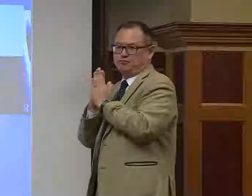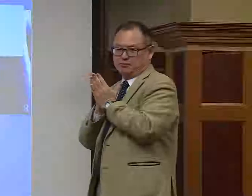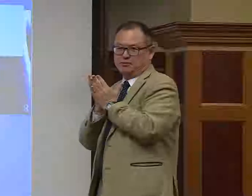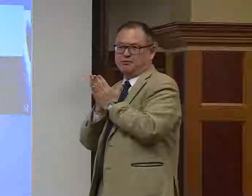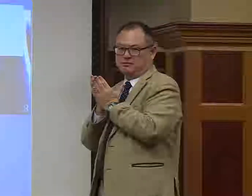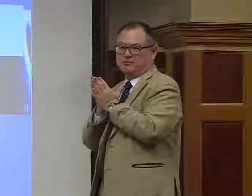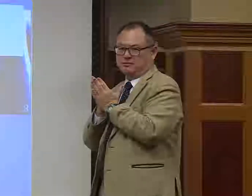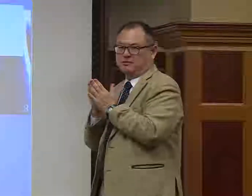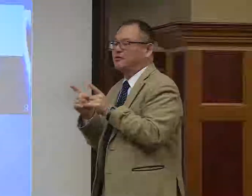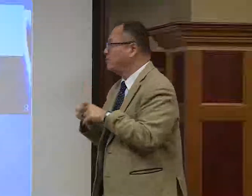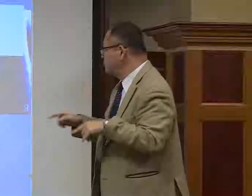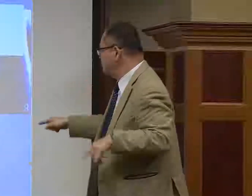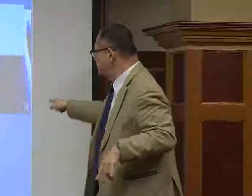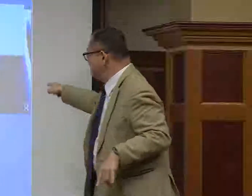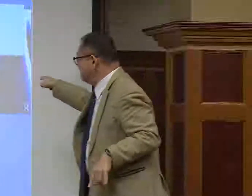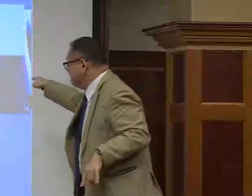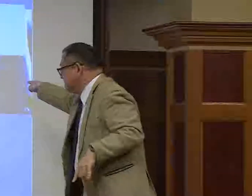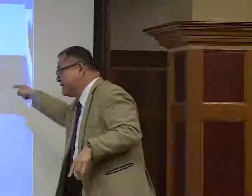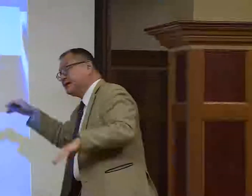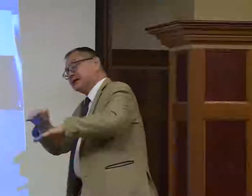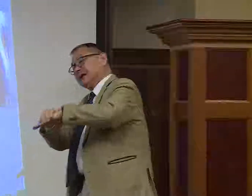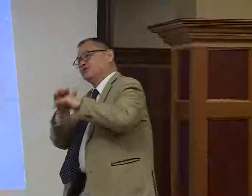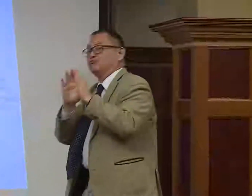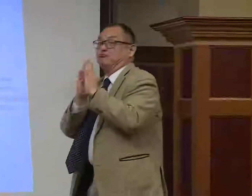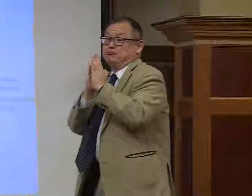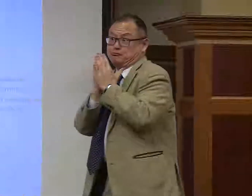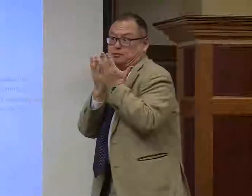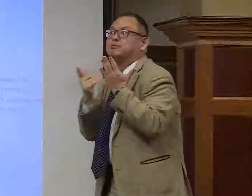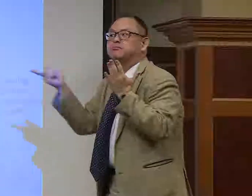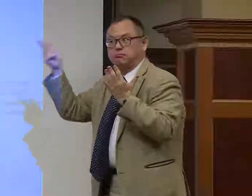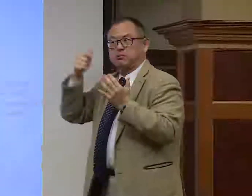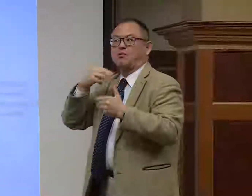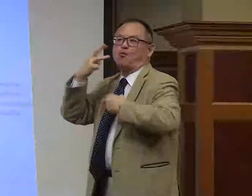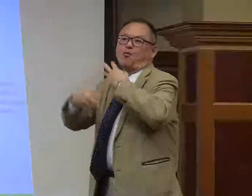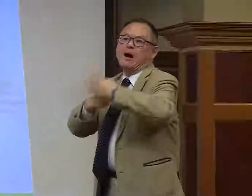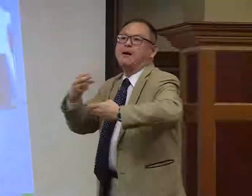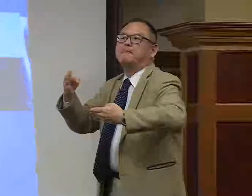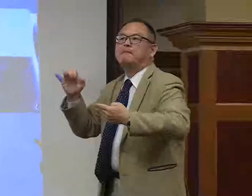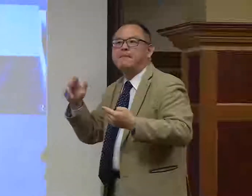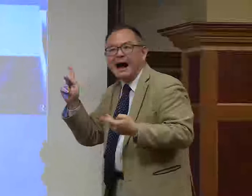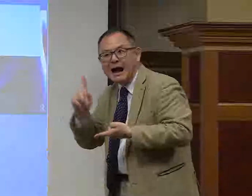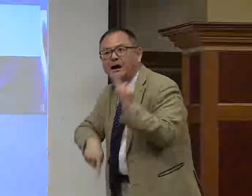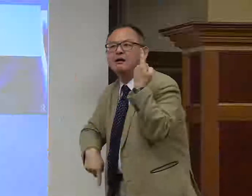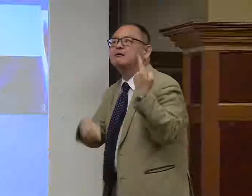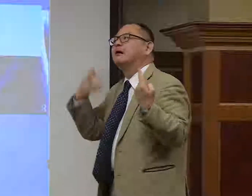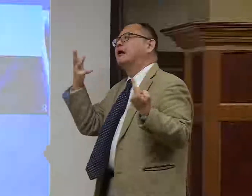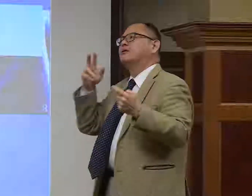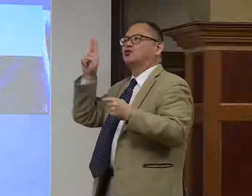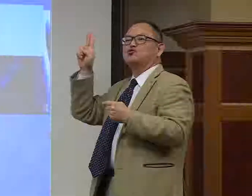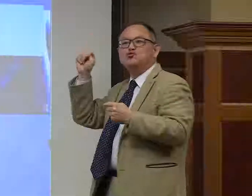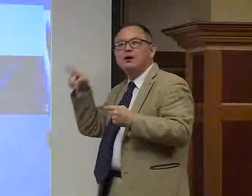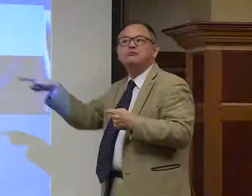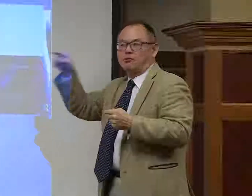And then here, this book that has been translated into English...